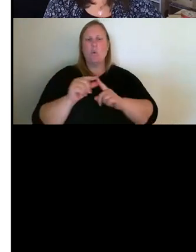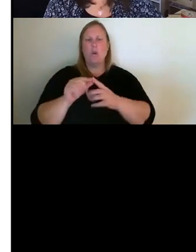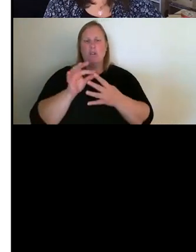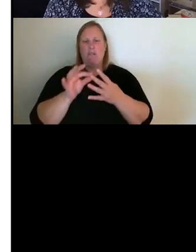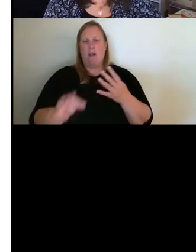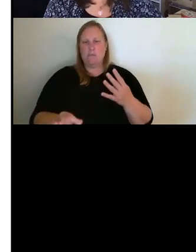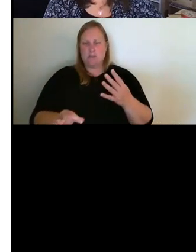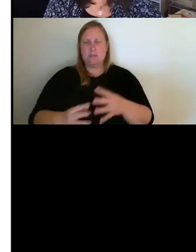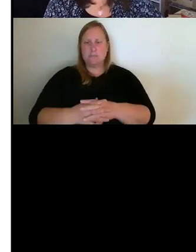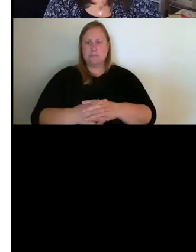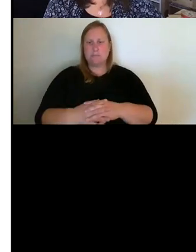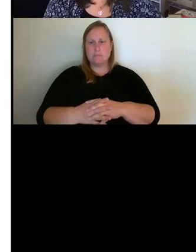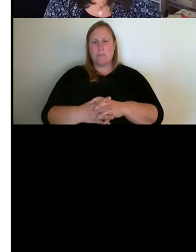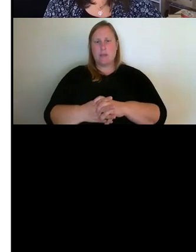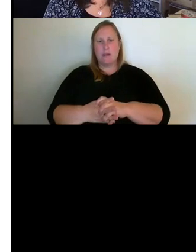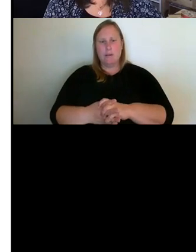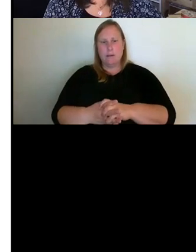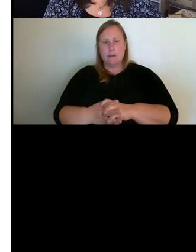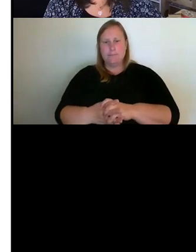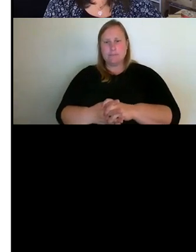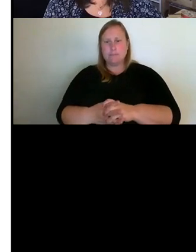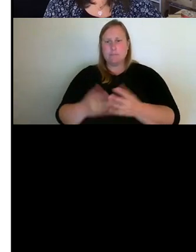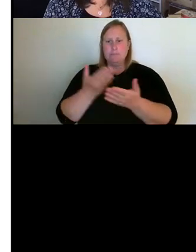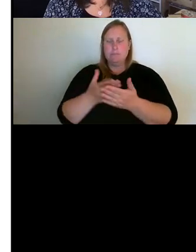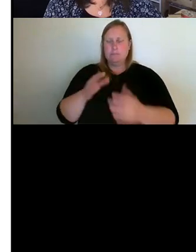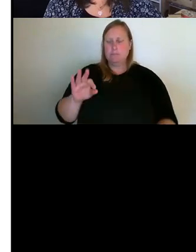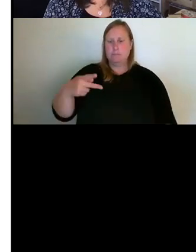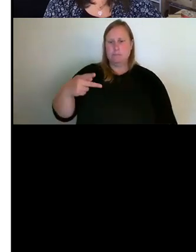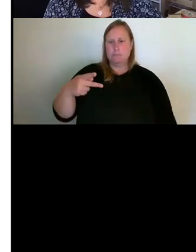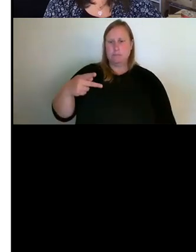You go on the "proofing" tab and there are two